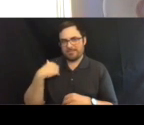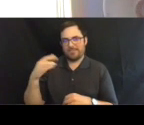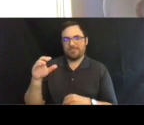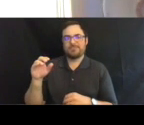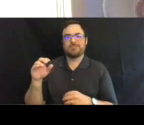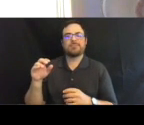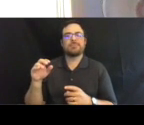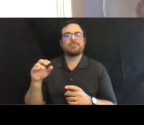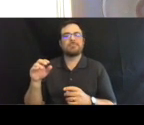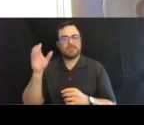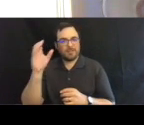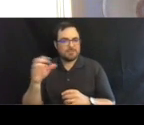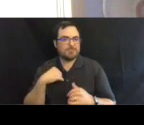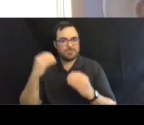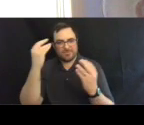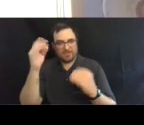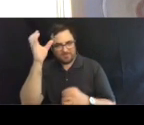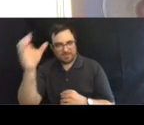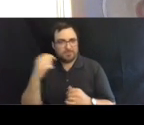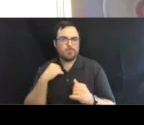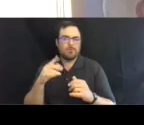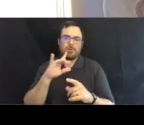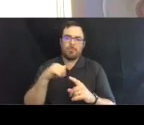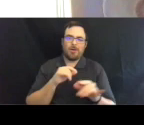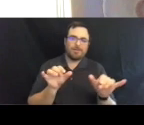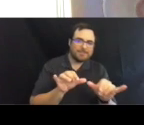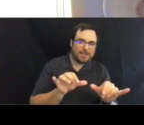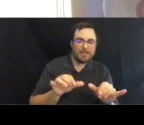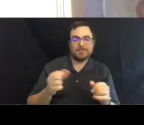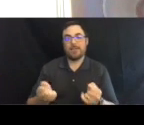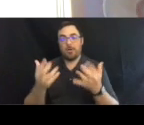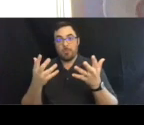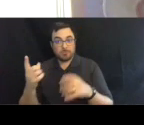amount when we're talking about um the mom, the dad and the baby.